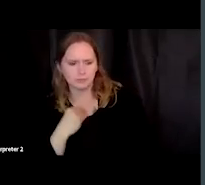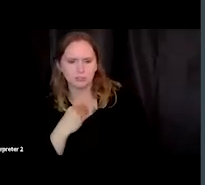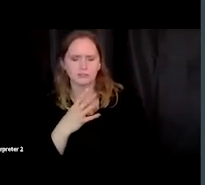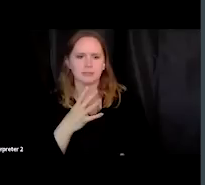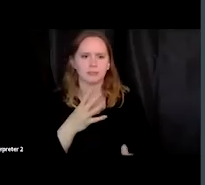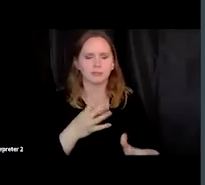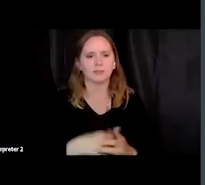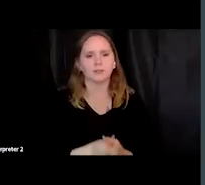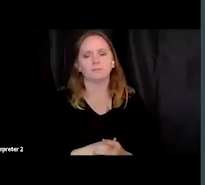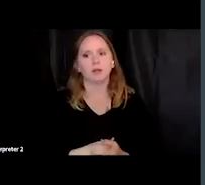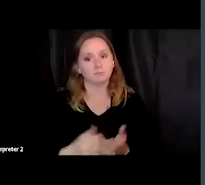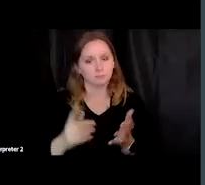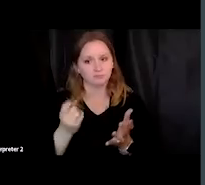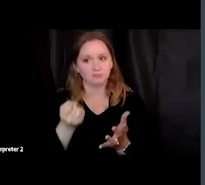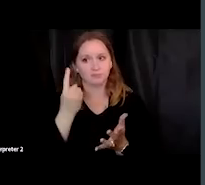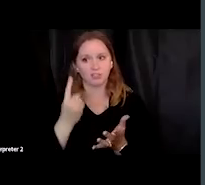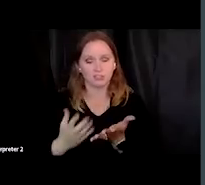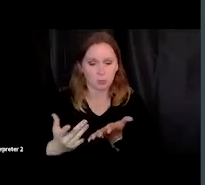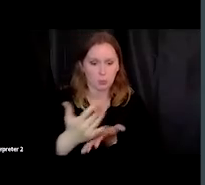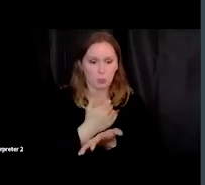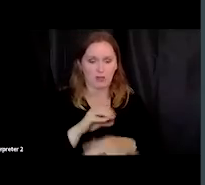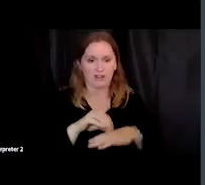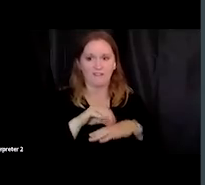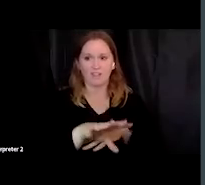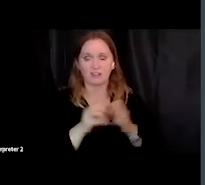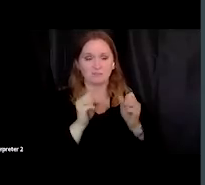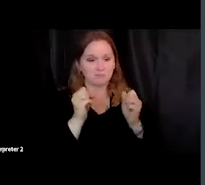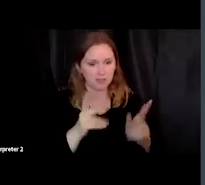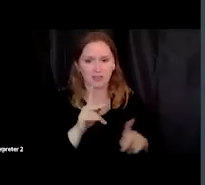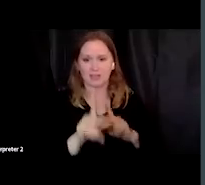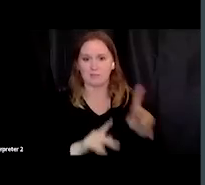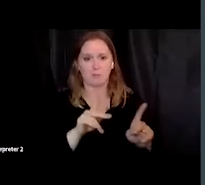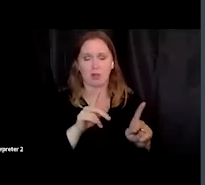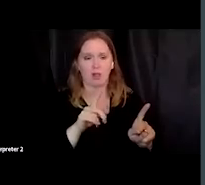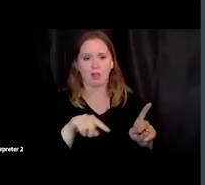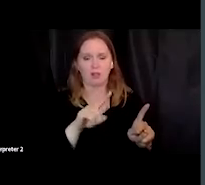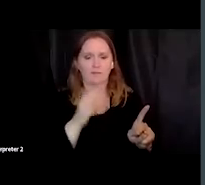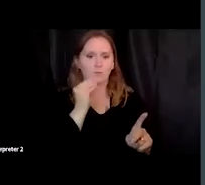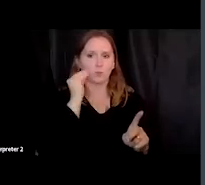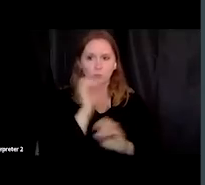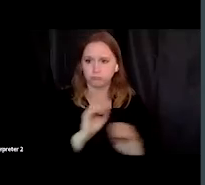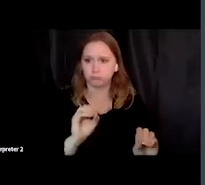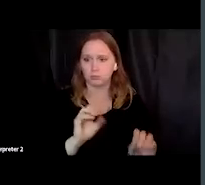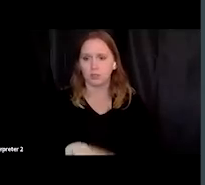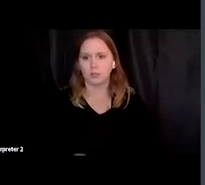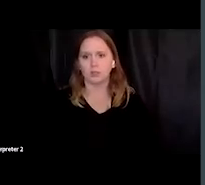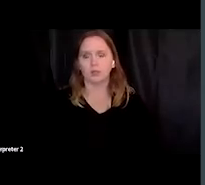Hoarding though is something that definitely affects people who are experiencing homelessness. Whether it's street homelessness, living, you know,